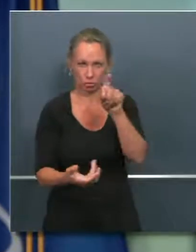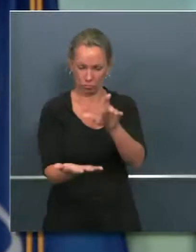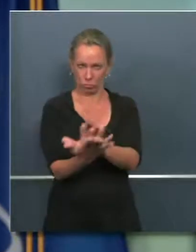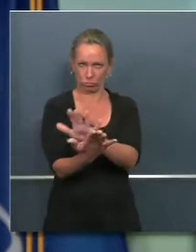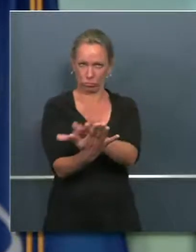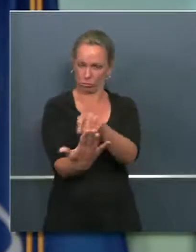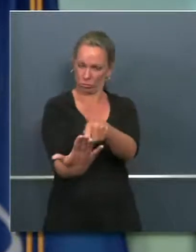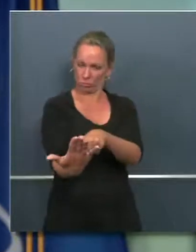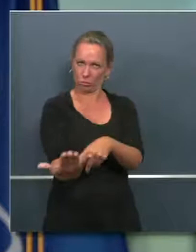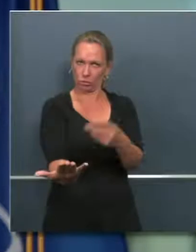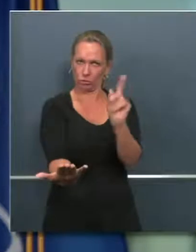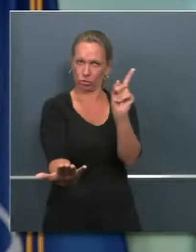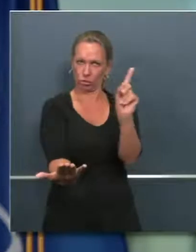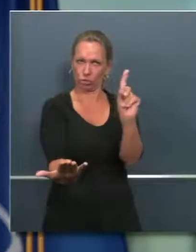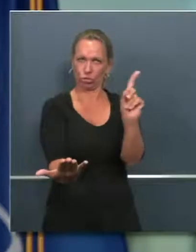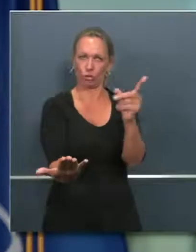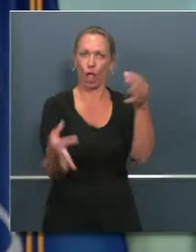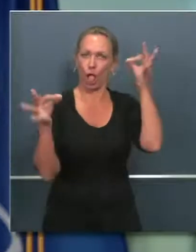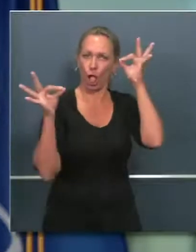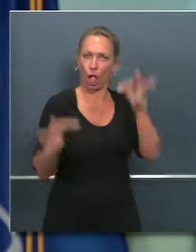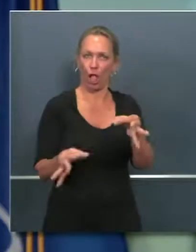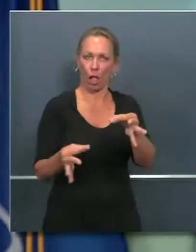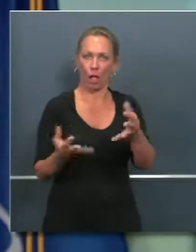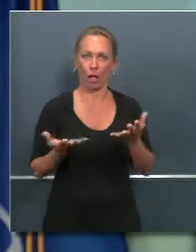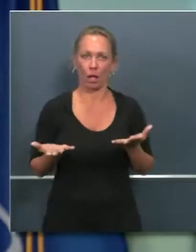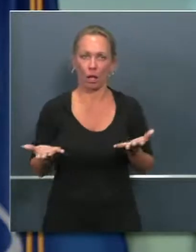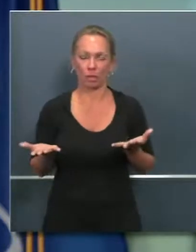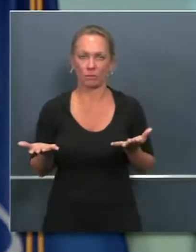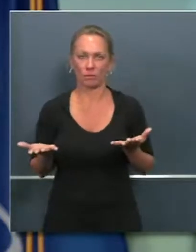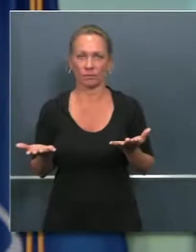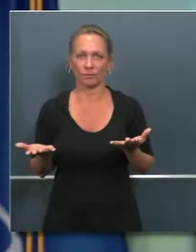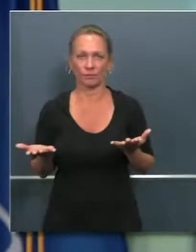the resumption of business and nursing home yeah I know a perfect opportunity doctor galleys been